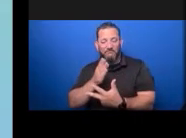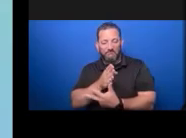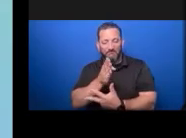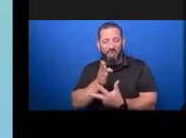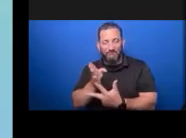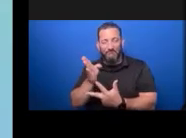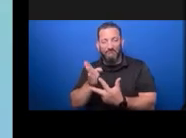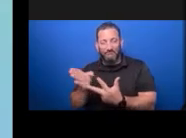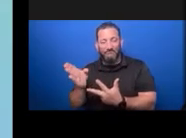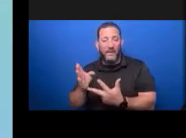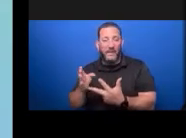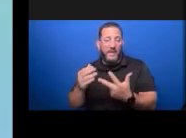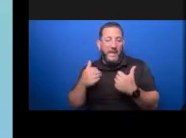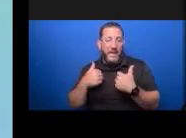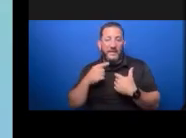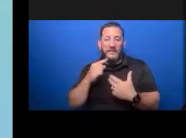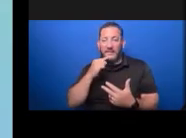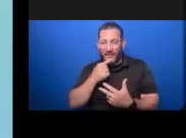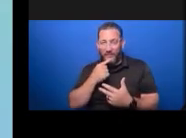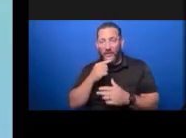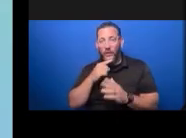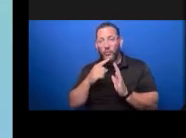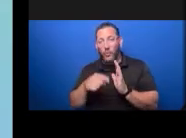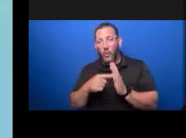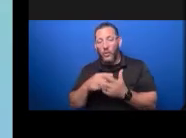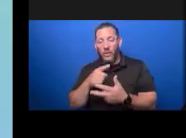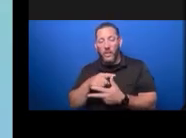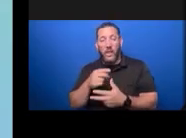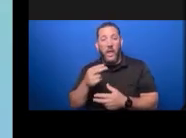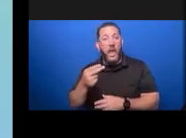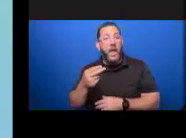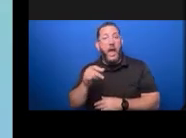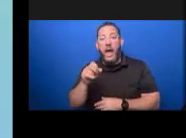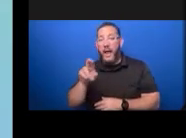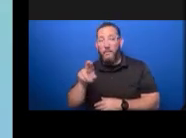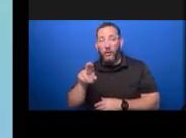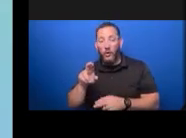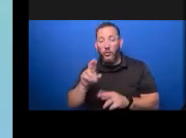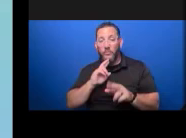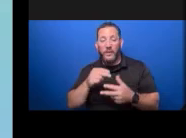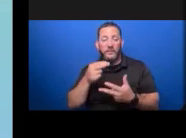that were had a significant role. It was hyperresponsiveness, hyporesponsiveness, and sensory